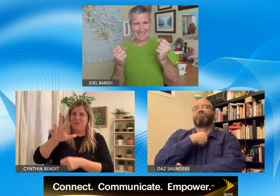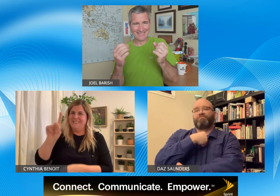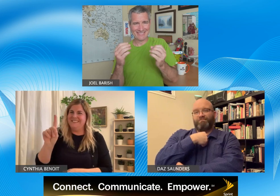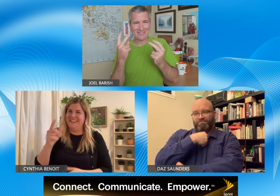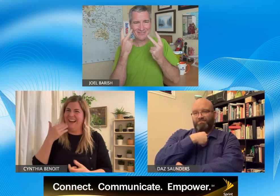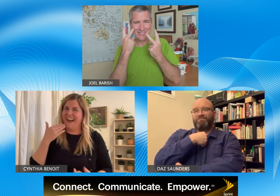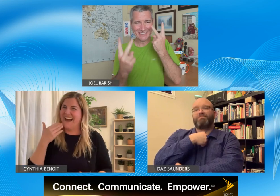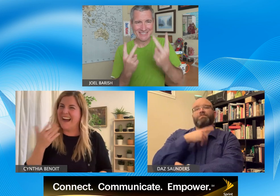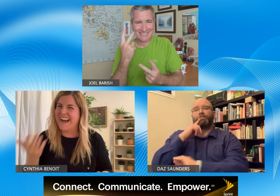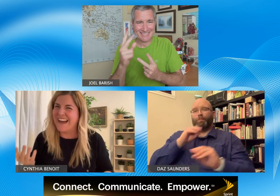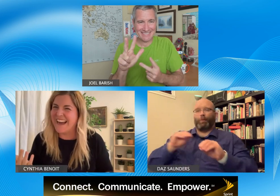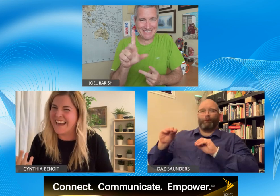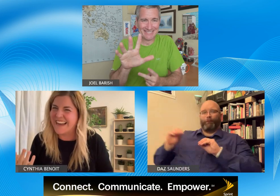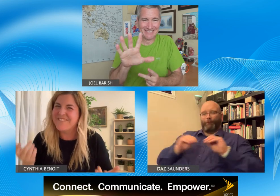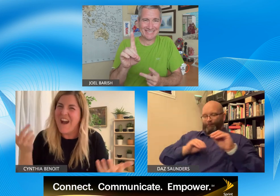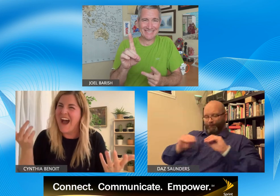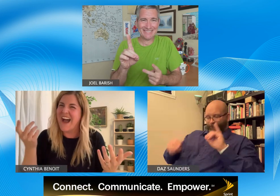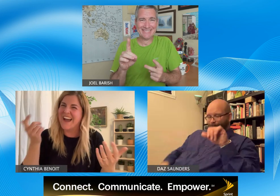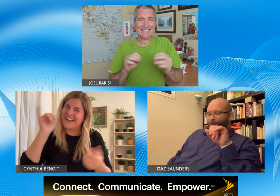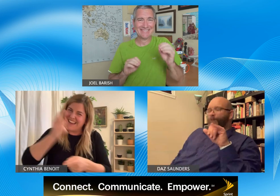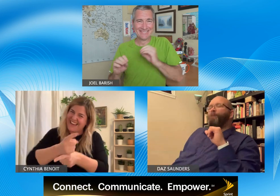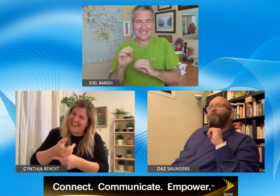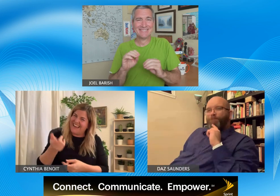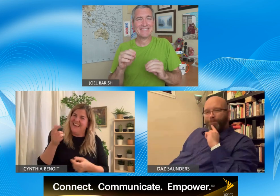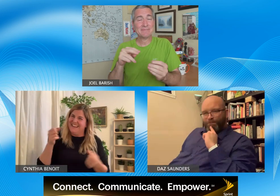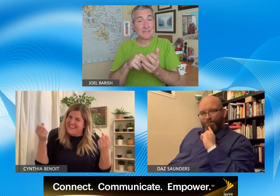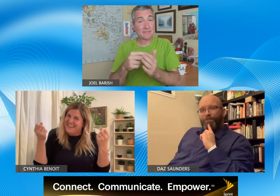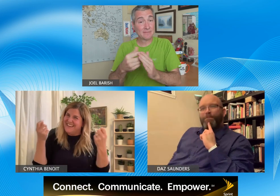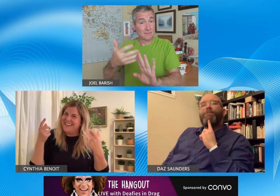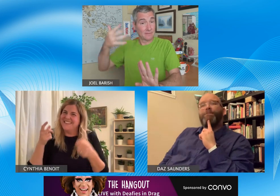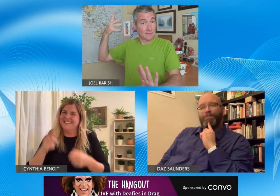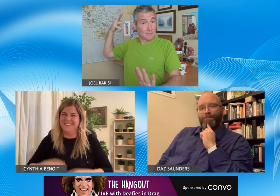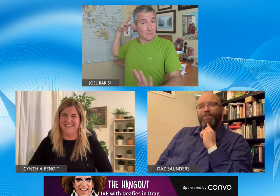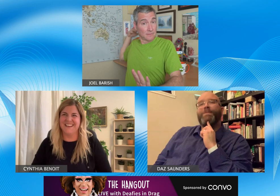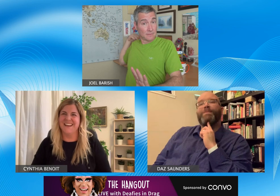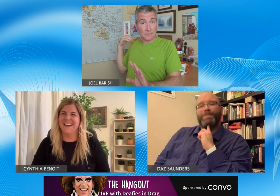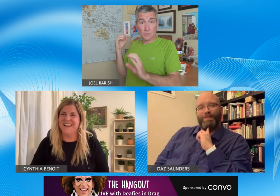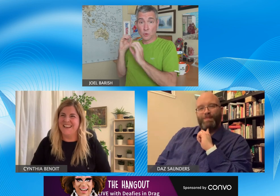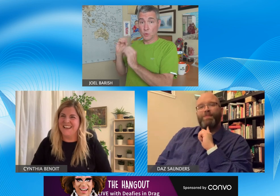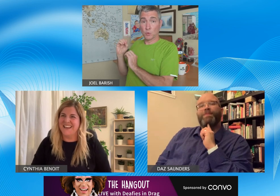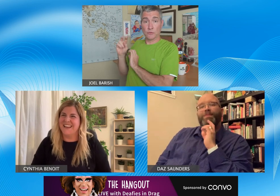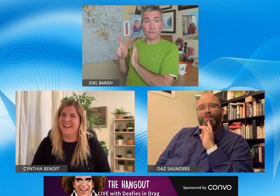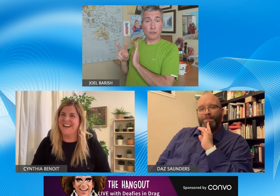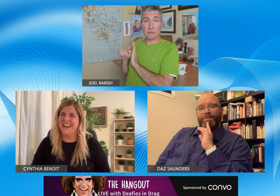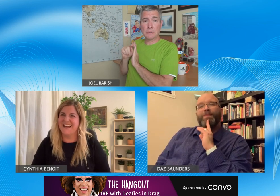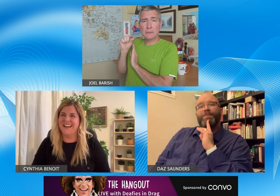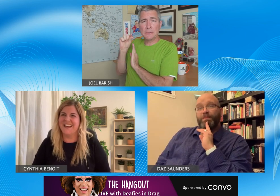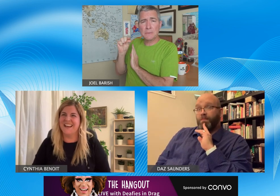Sign language is visual. 3D? No! It is 5D! So, does that mean there weren’t many videos of LSQ in the past?